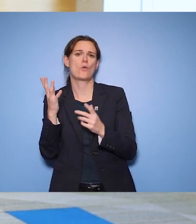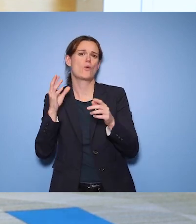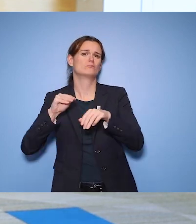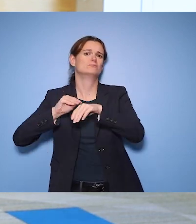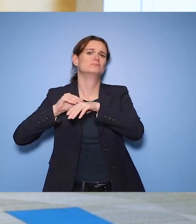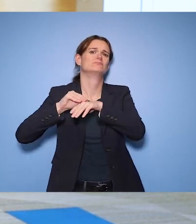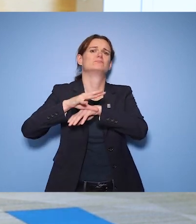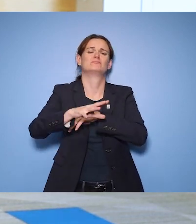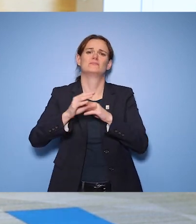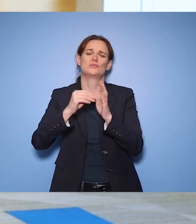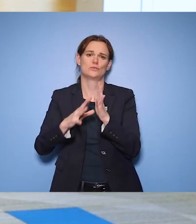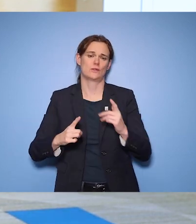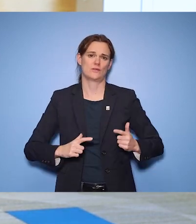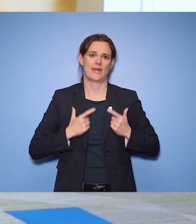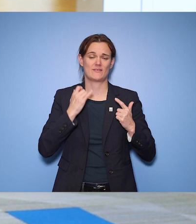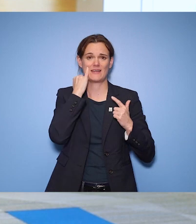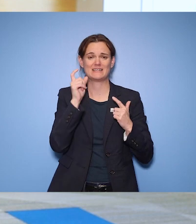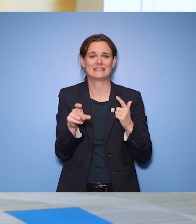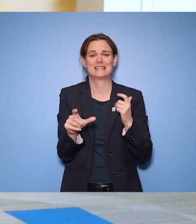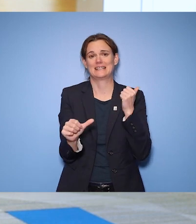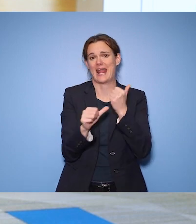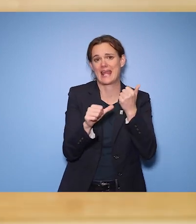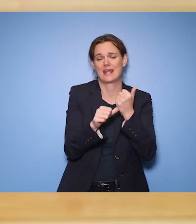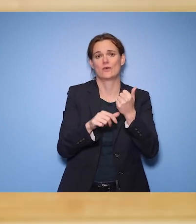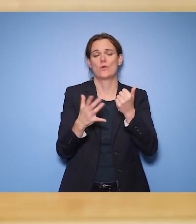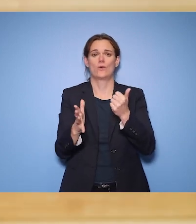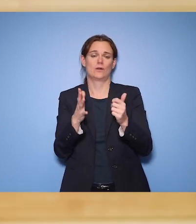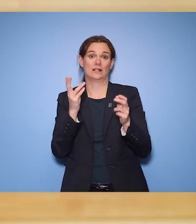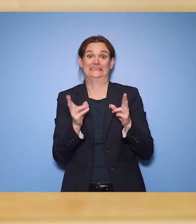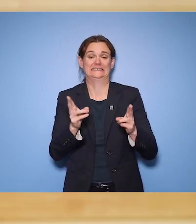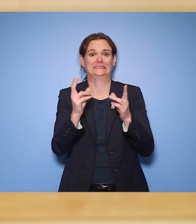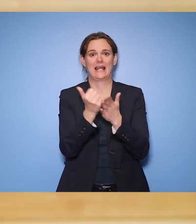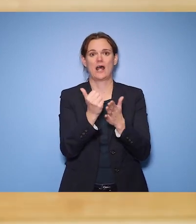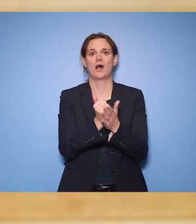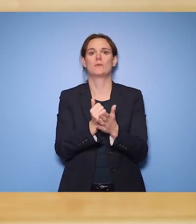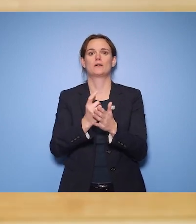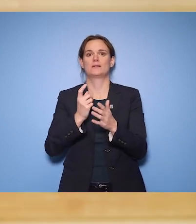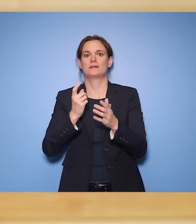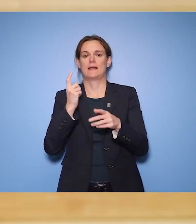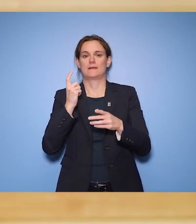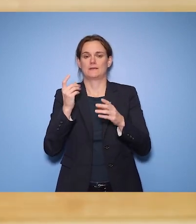student awards and urgent aid when the need arises. These gifts, these incredible gifts